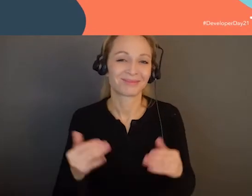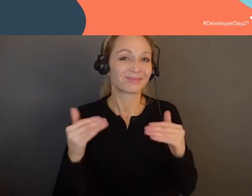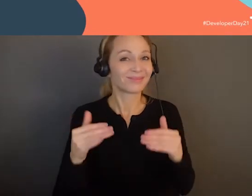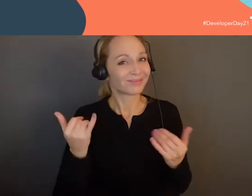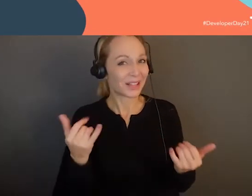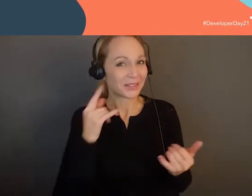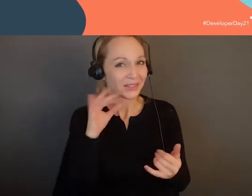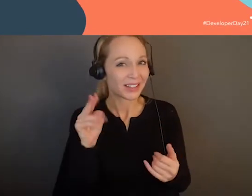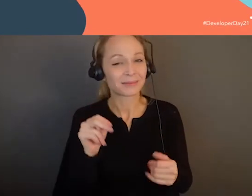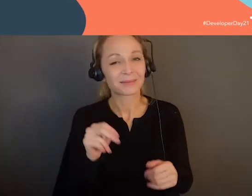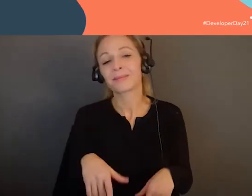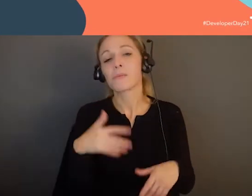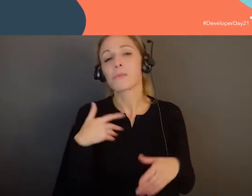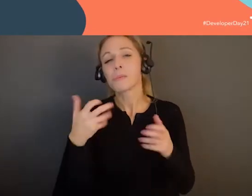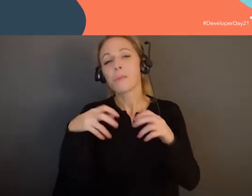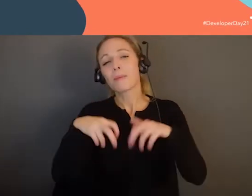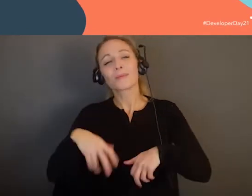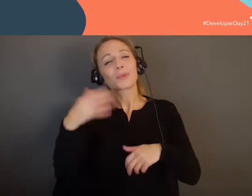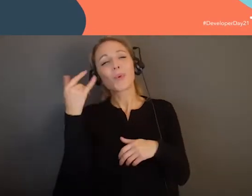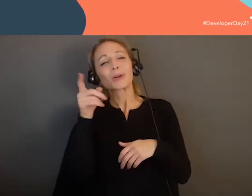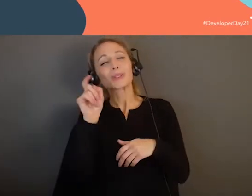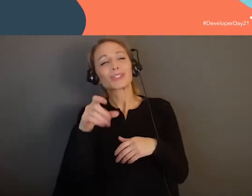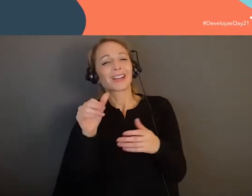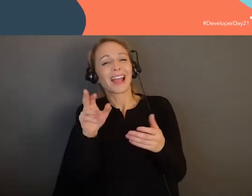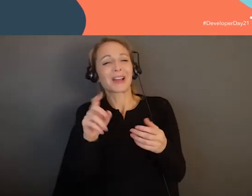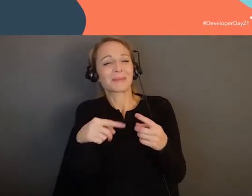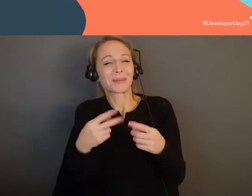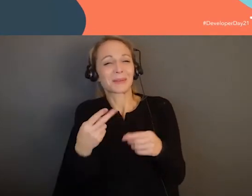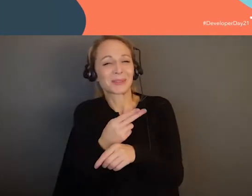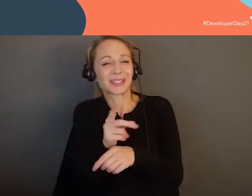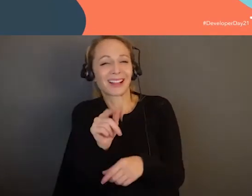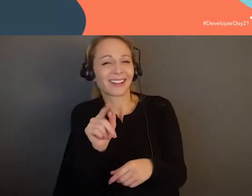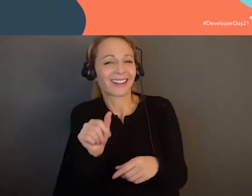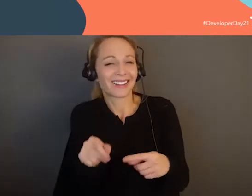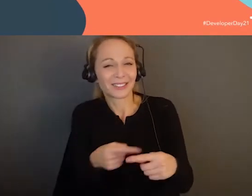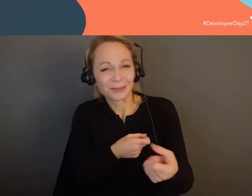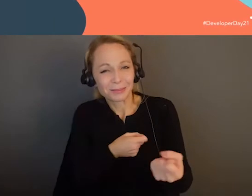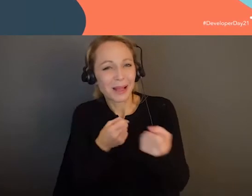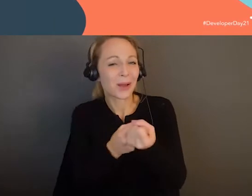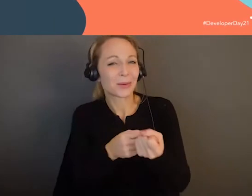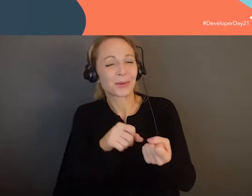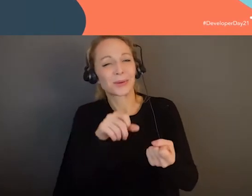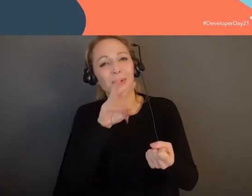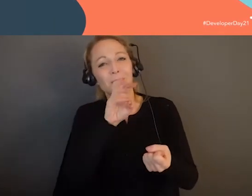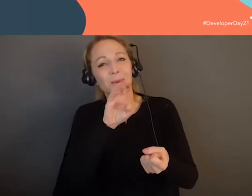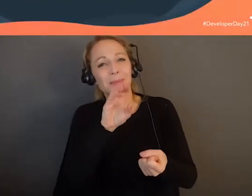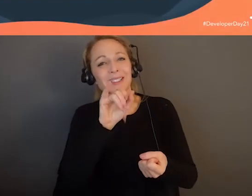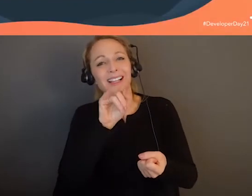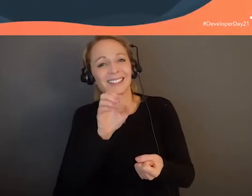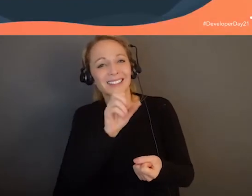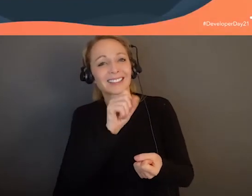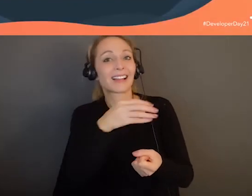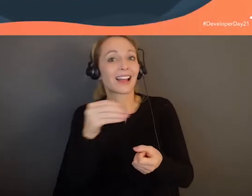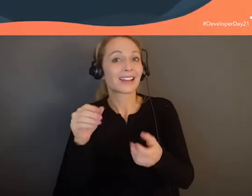LET'S DIG INTO WHY YOU SHOULD CARE ABOUT USING DATA TO POWER WEBSITES AND DIGITAL EXPERIENCES.